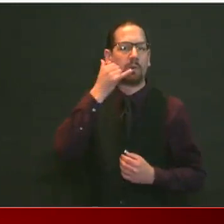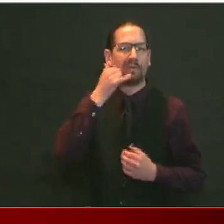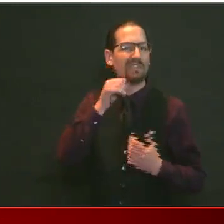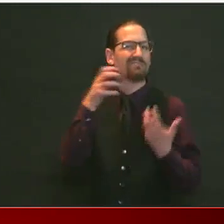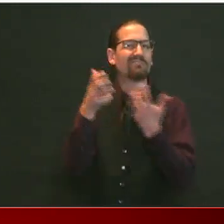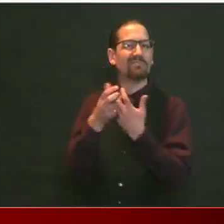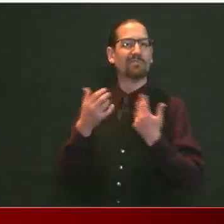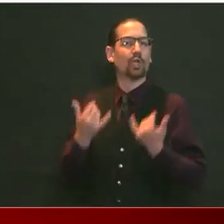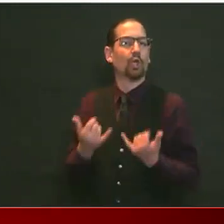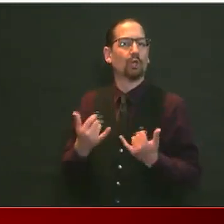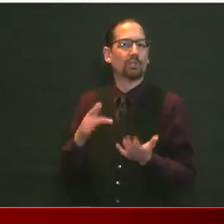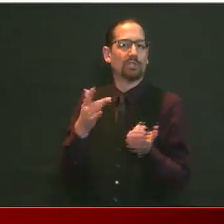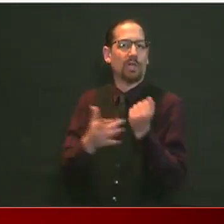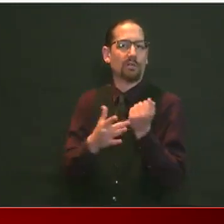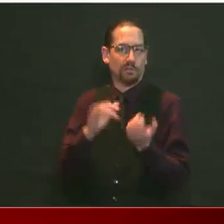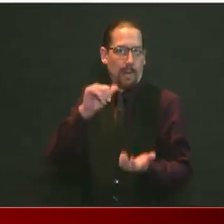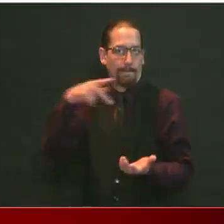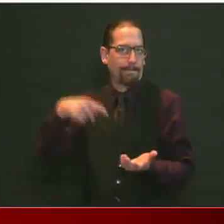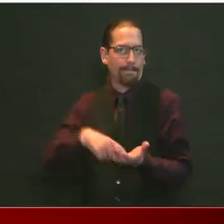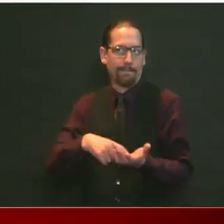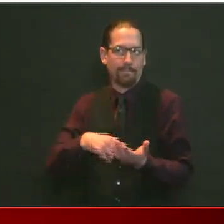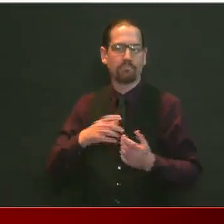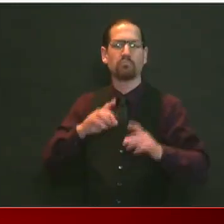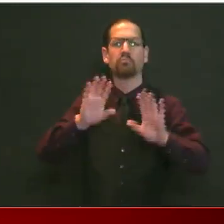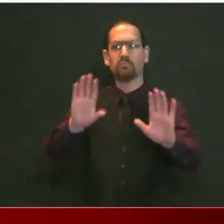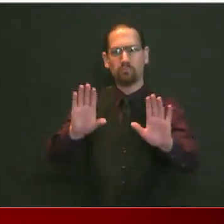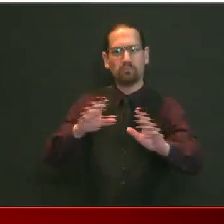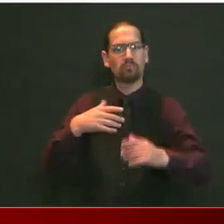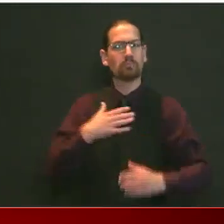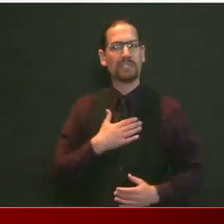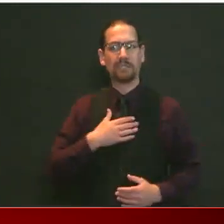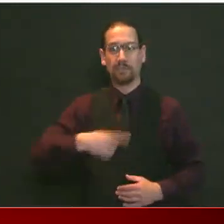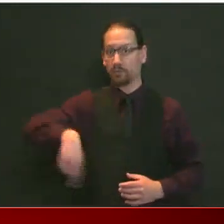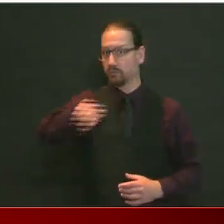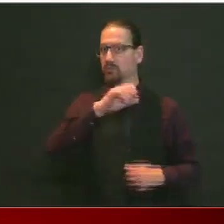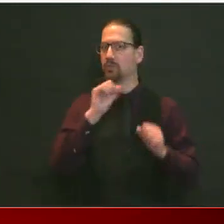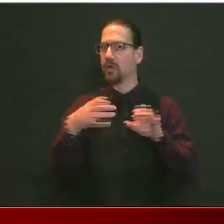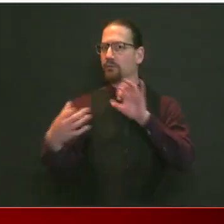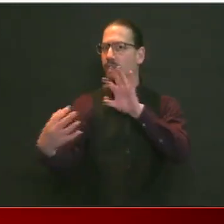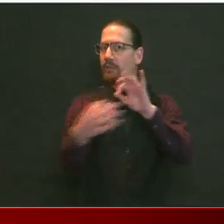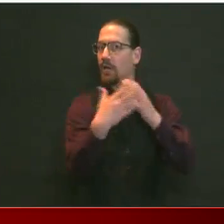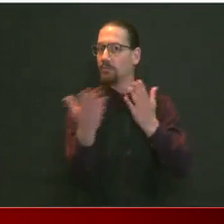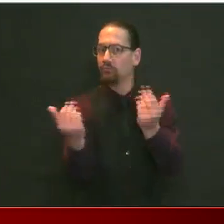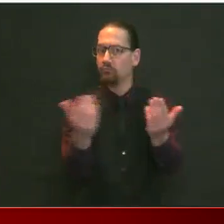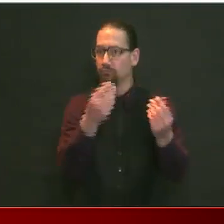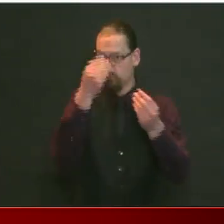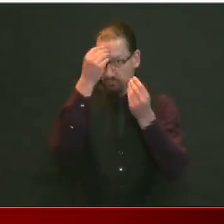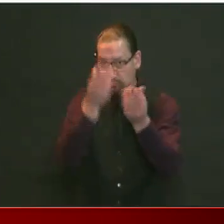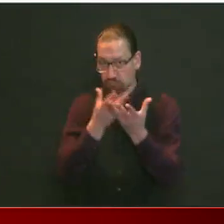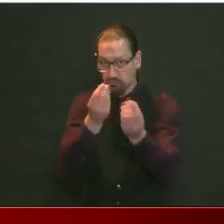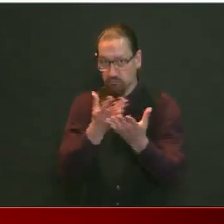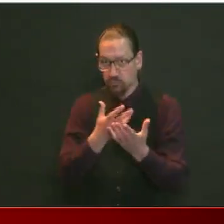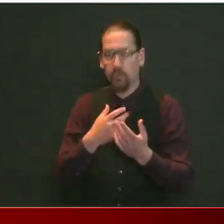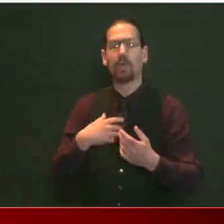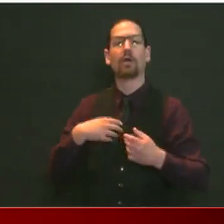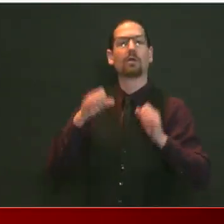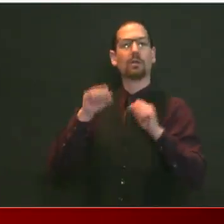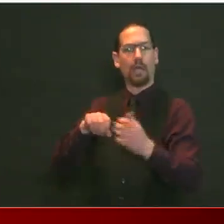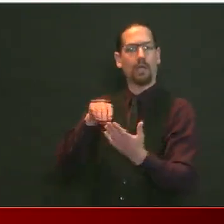IT'S FULLY UNDERSTAND THAT SOME OF THE OLDER PHONES MAY NOT WORK. IT'S IMPORTANT FOR EVERYONE TO CONTINUE TO PROVIDE FEEDBACK